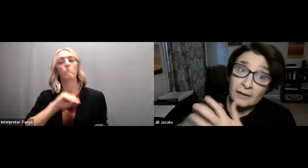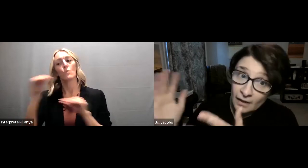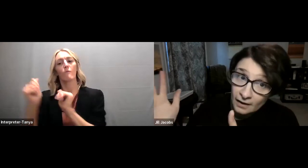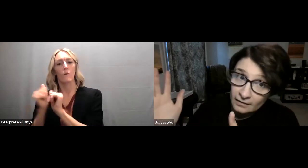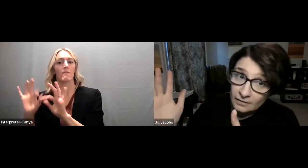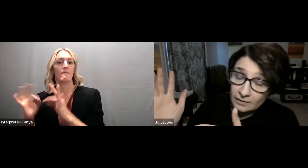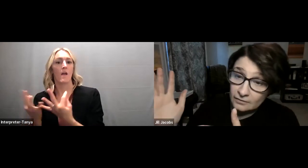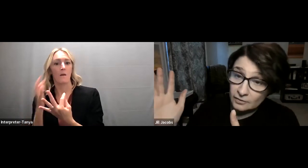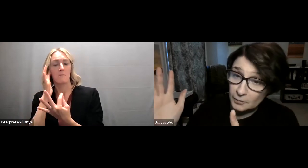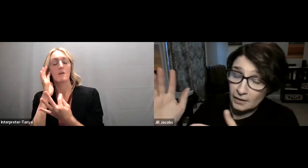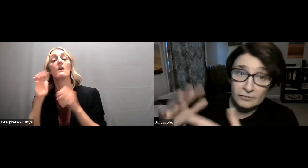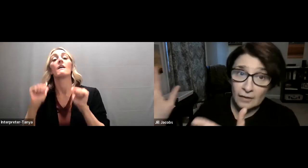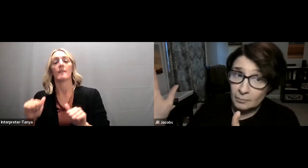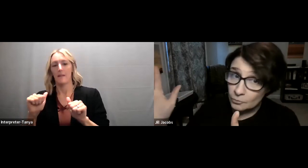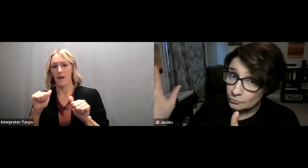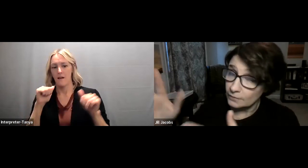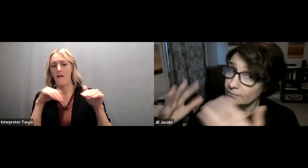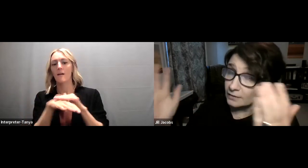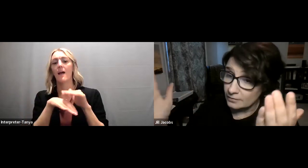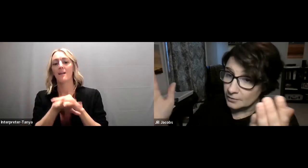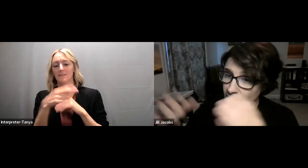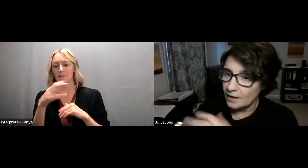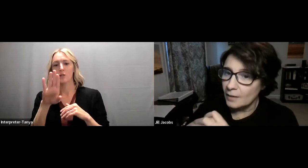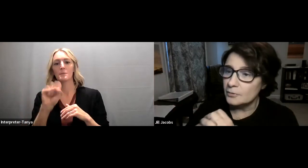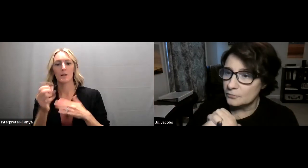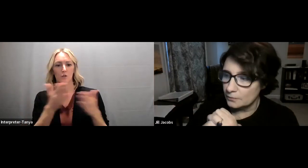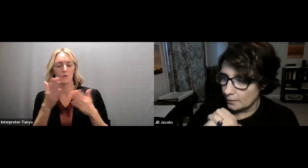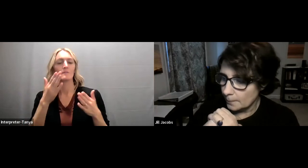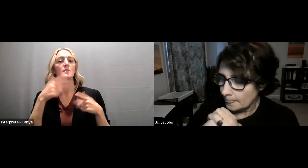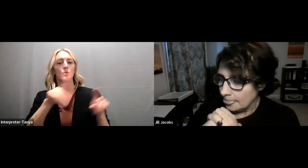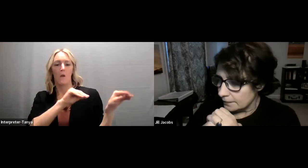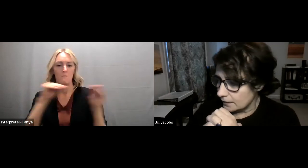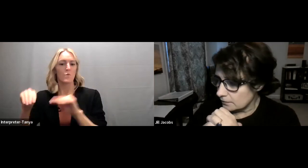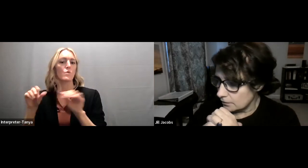they can access HCBS in that move, if that something that happens for them, then, you